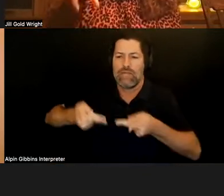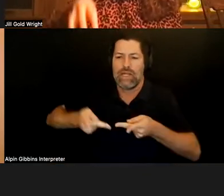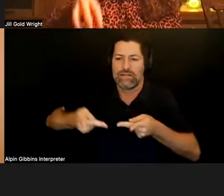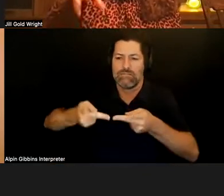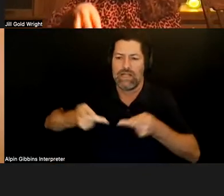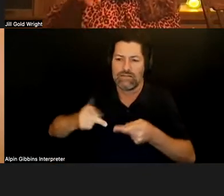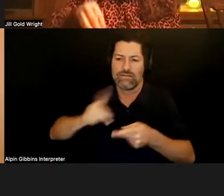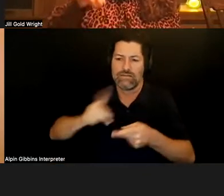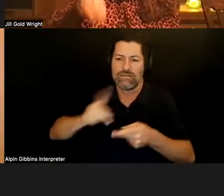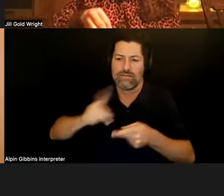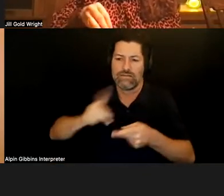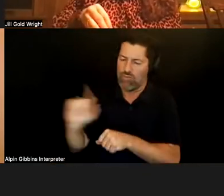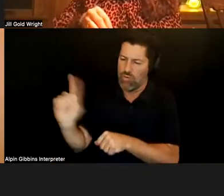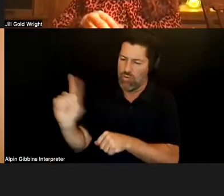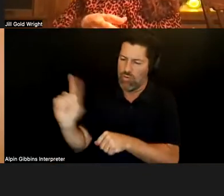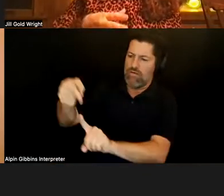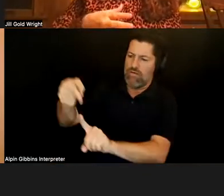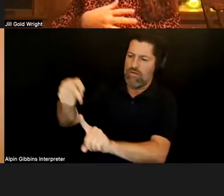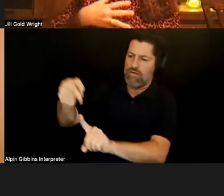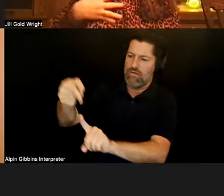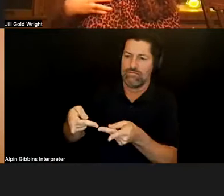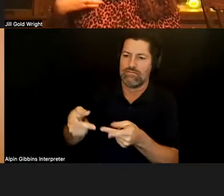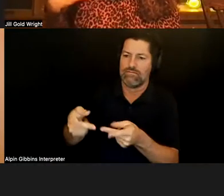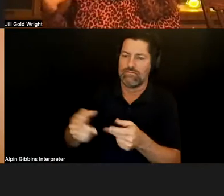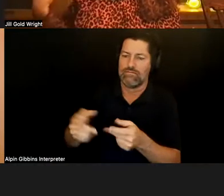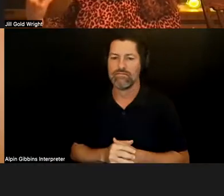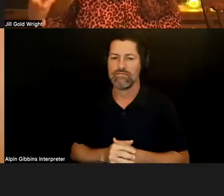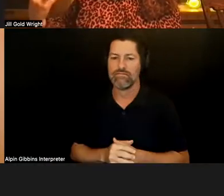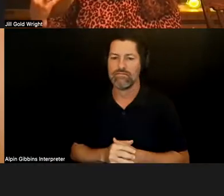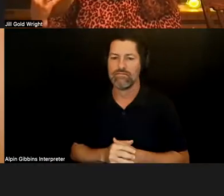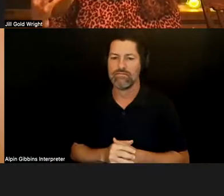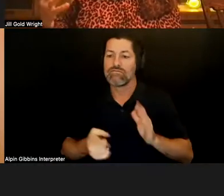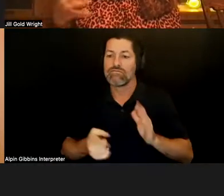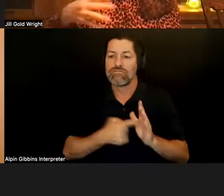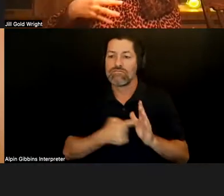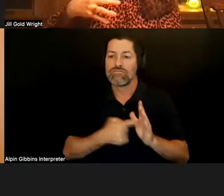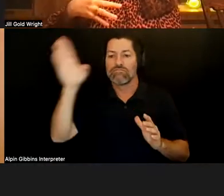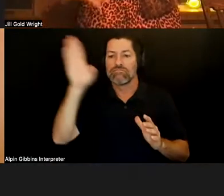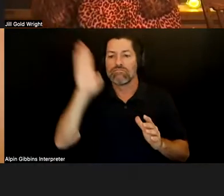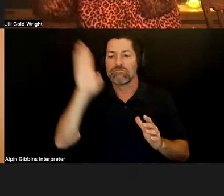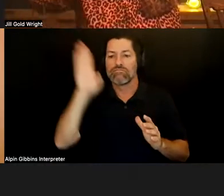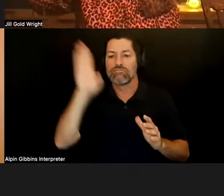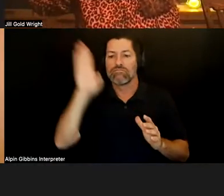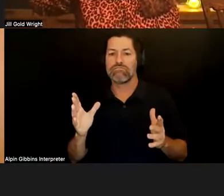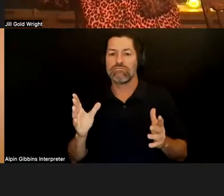means place, so sometimes God is referred to as the capital T.